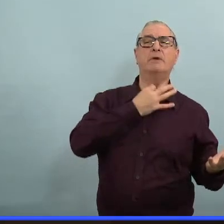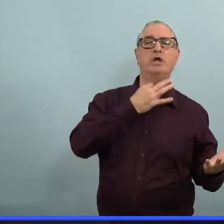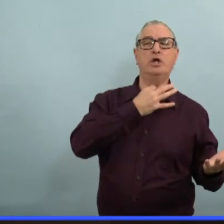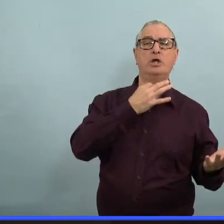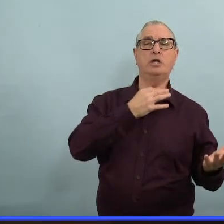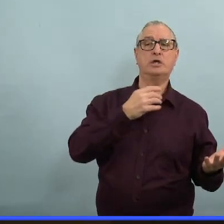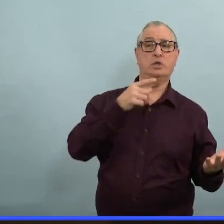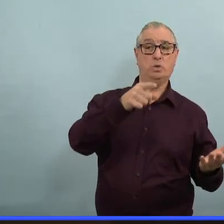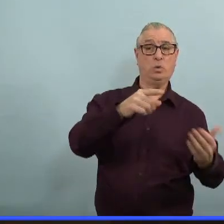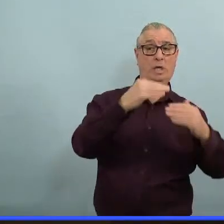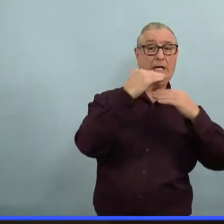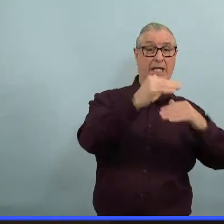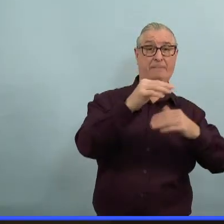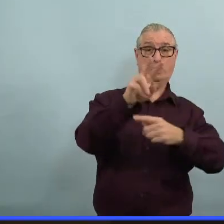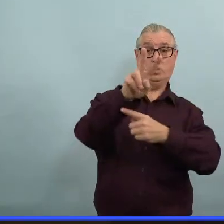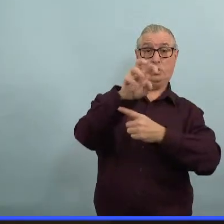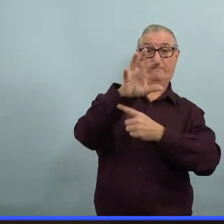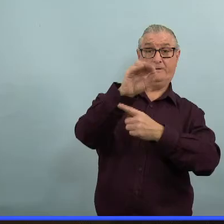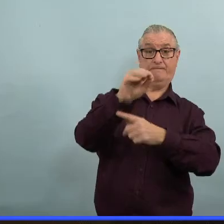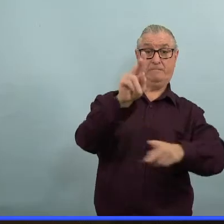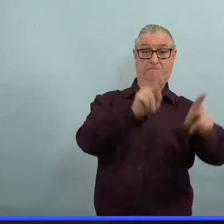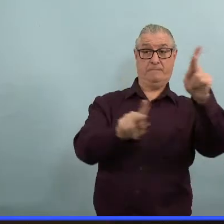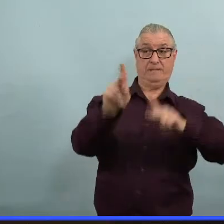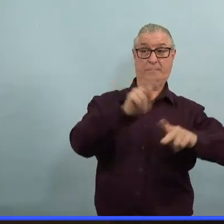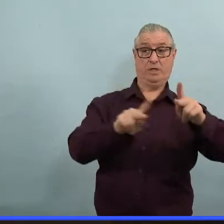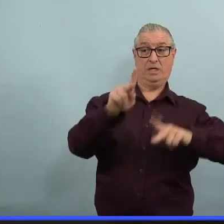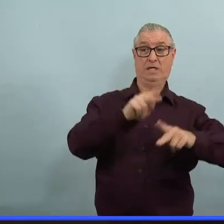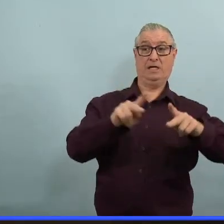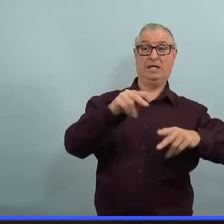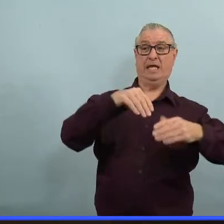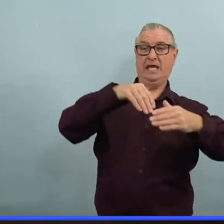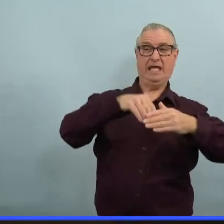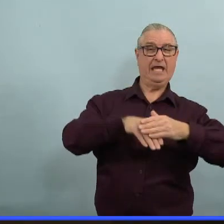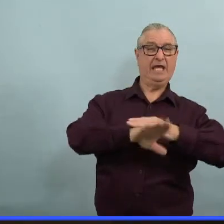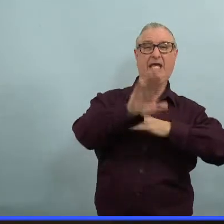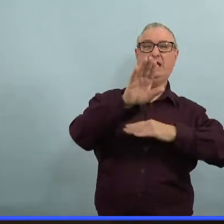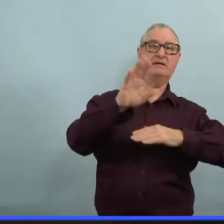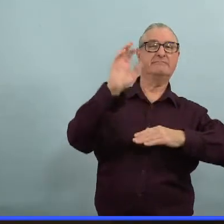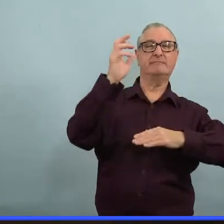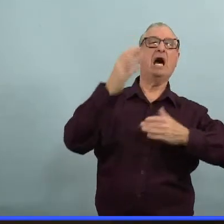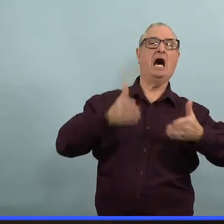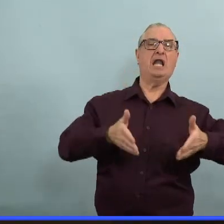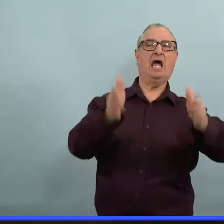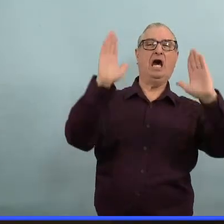of people in large venues like the downtown hockey arena and some uh casinos potentially